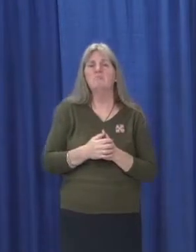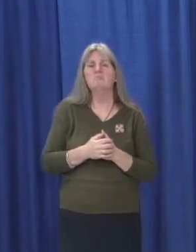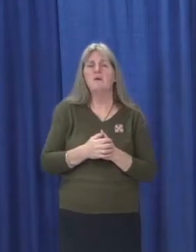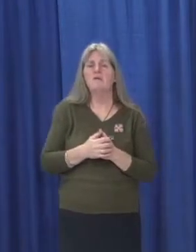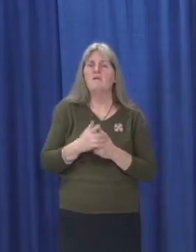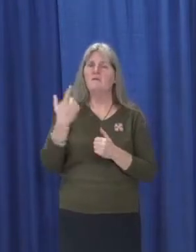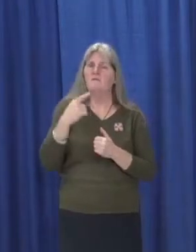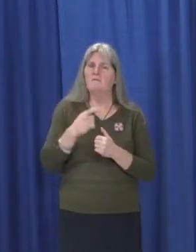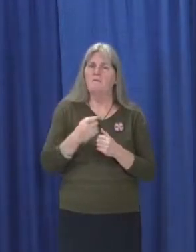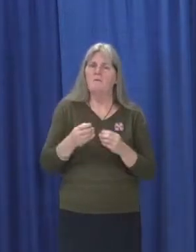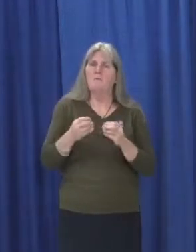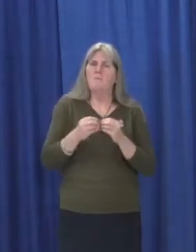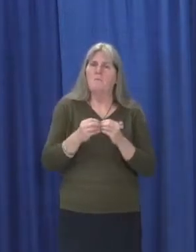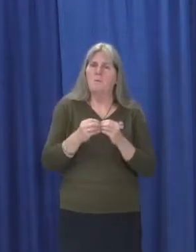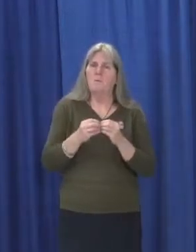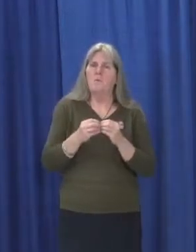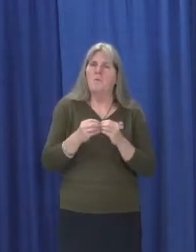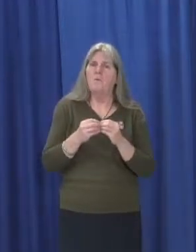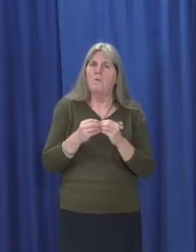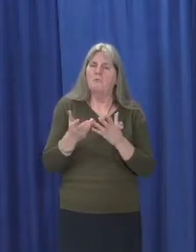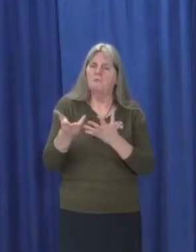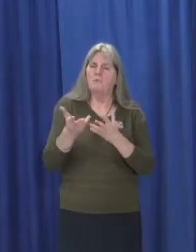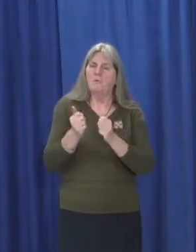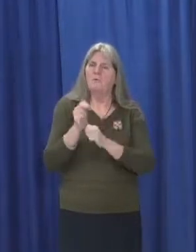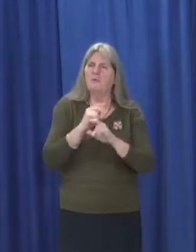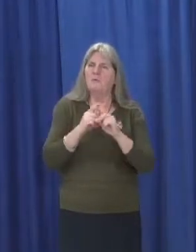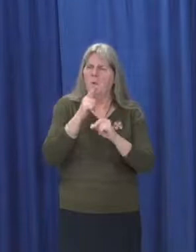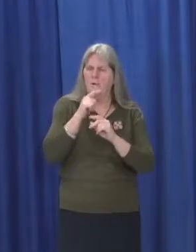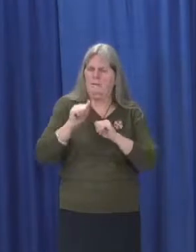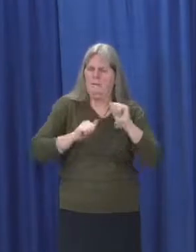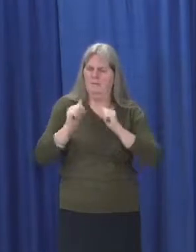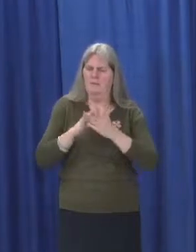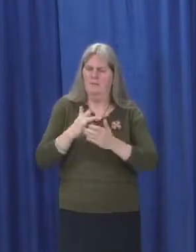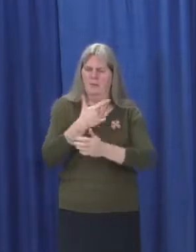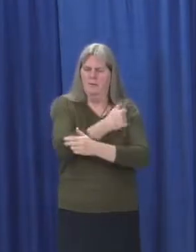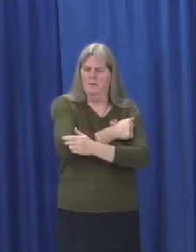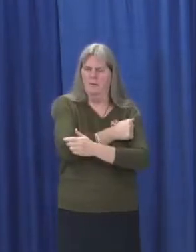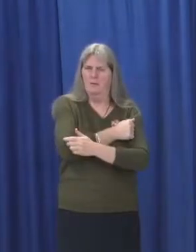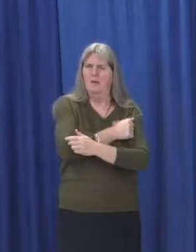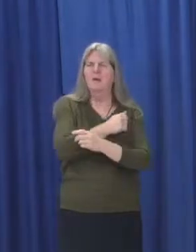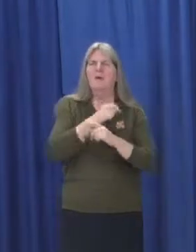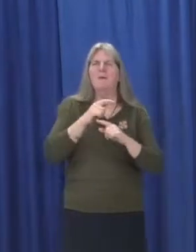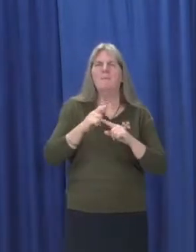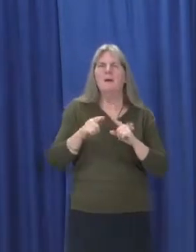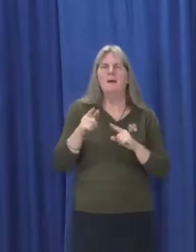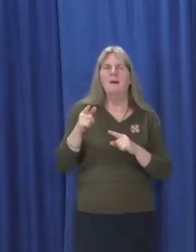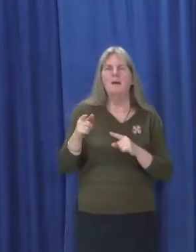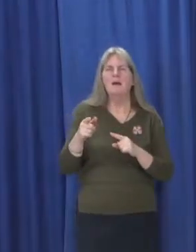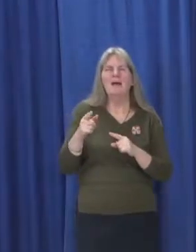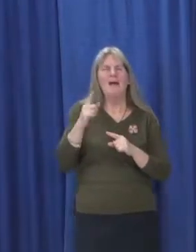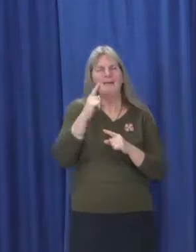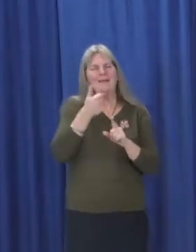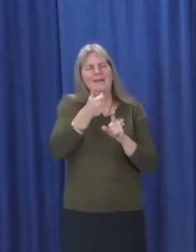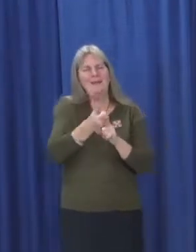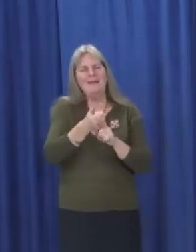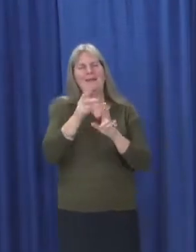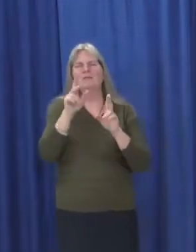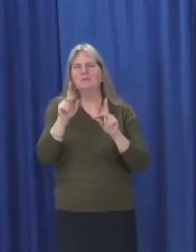increase the work with vaccine hesitancy and I think it takes every single person to work on